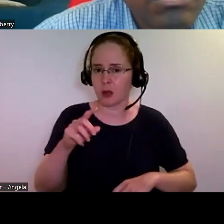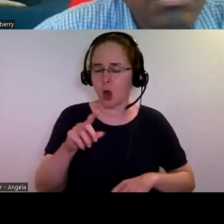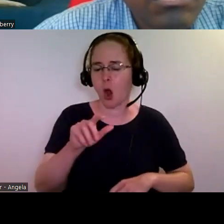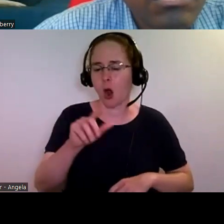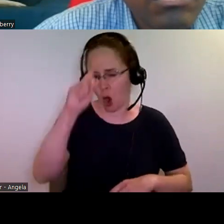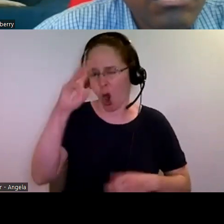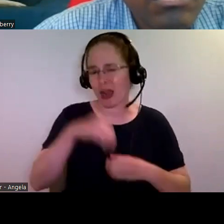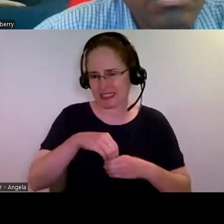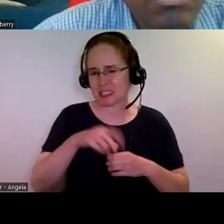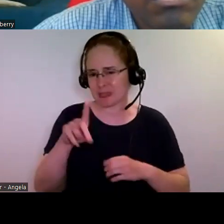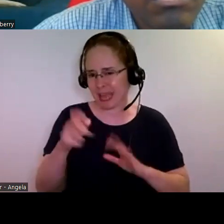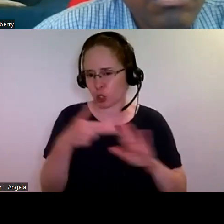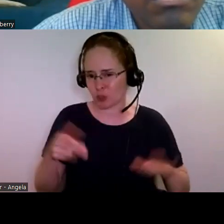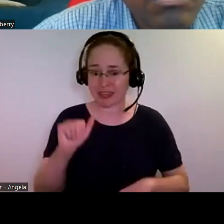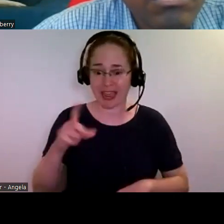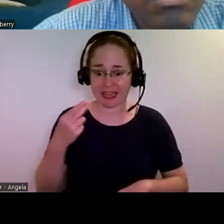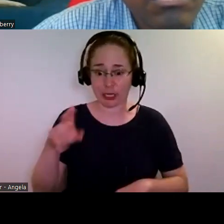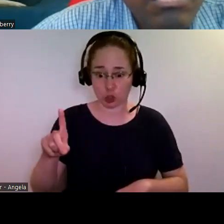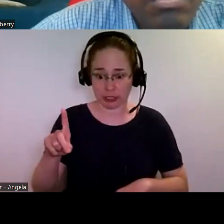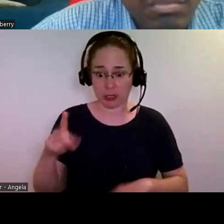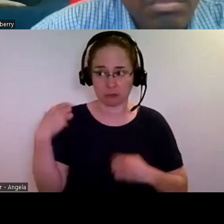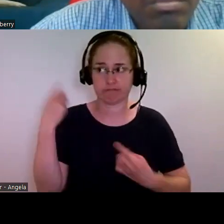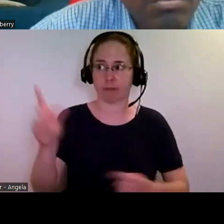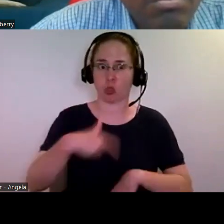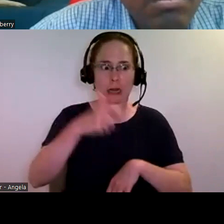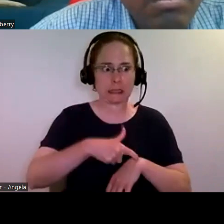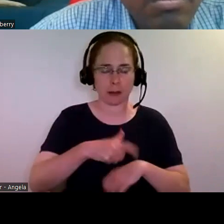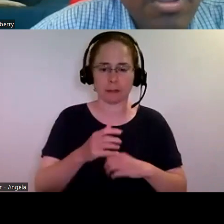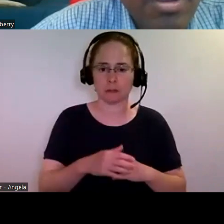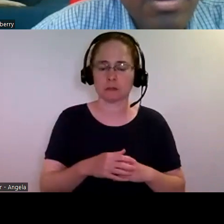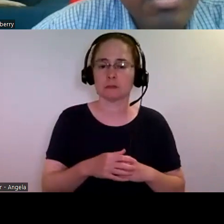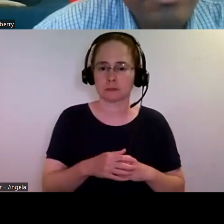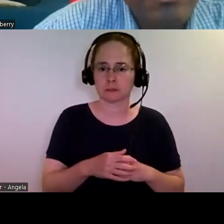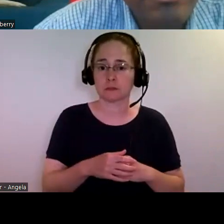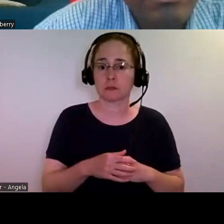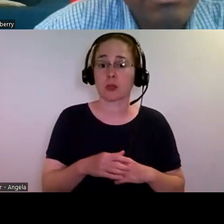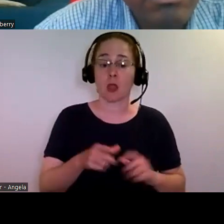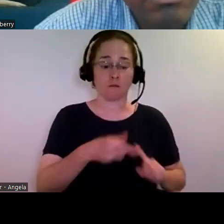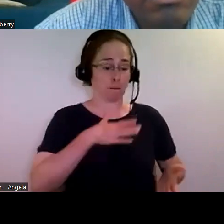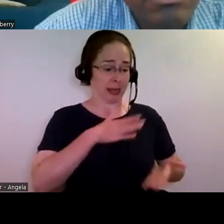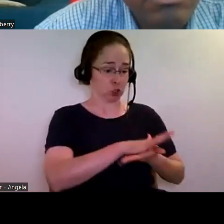and ADHD diagnosis for quite some time. As I transition from my school into college,